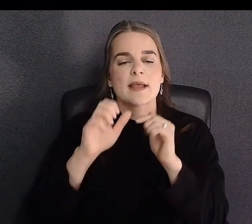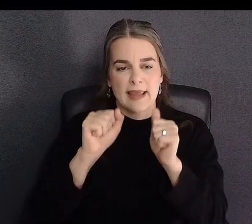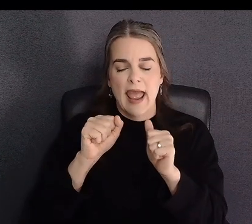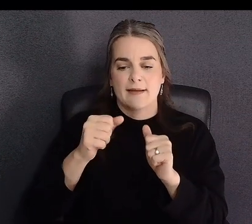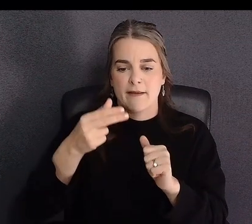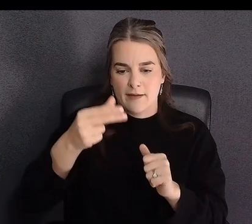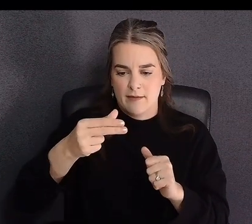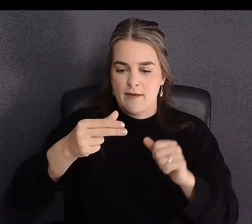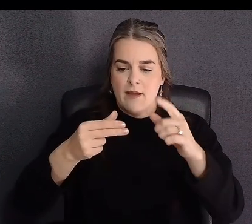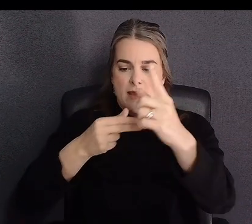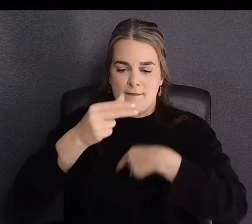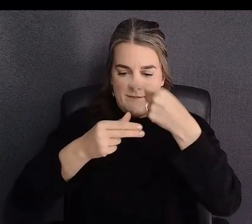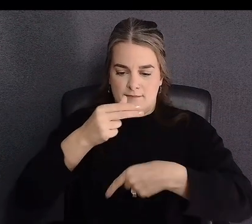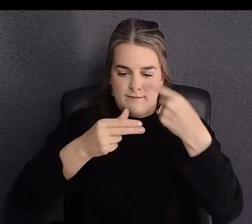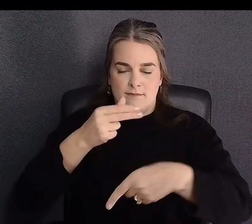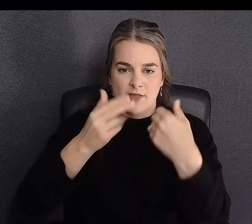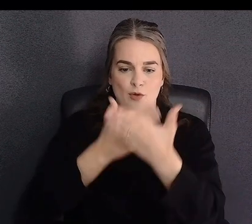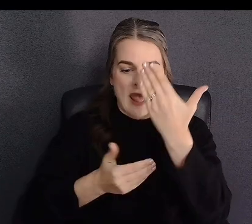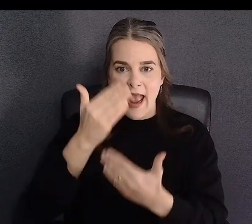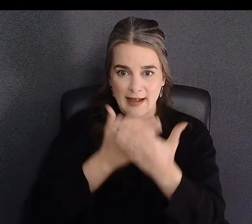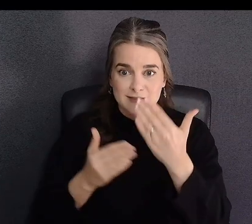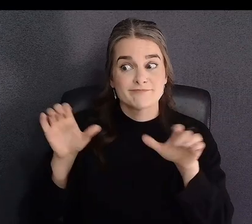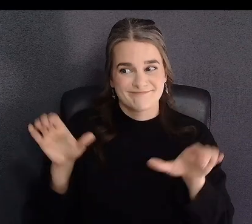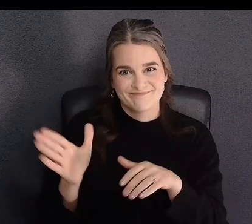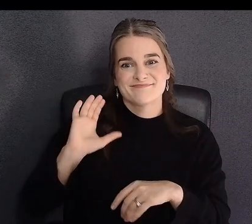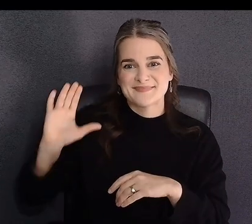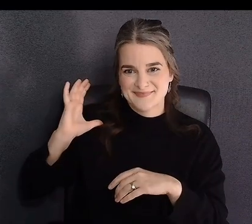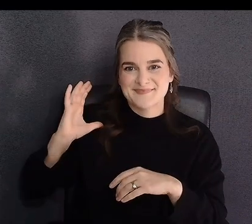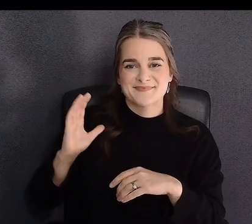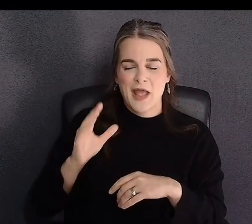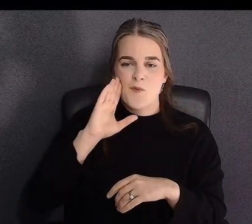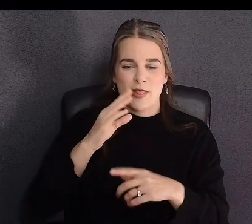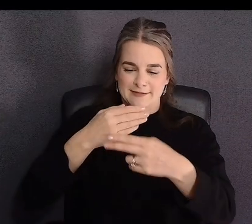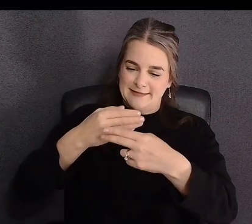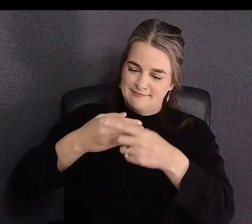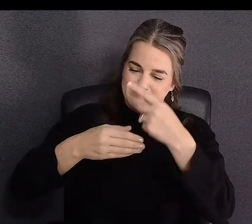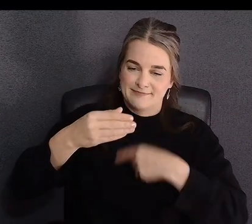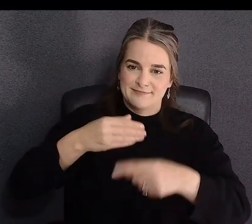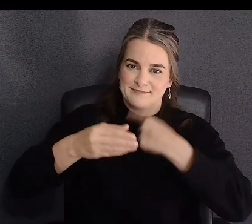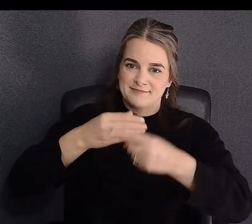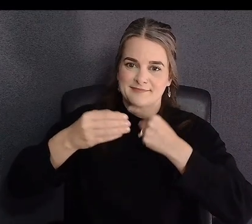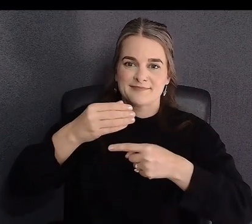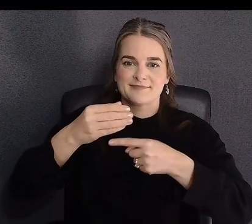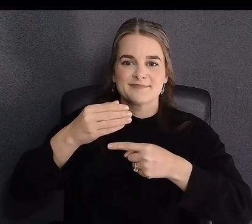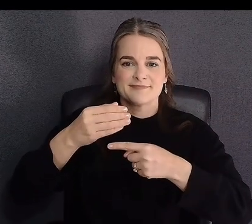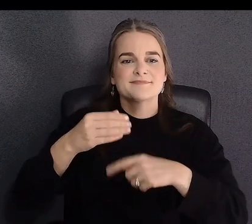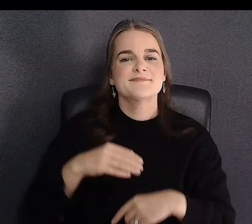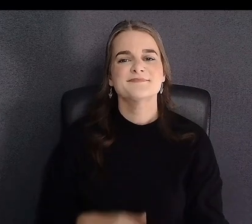can't get with another device, we'll just tape it right on.